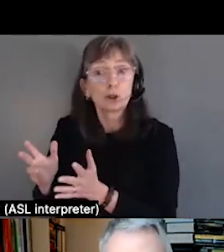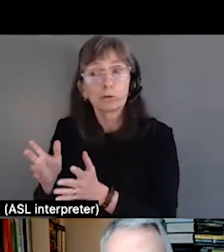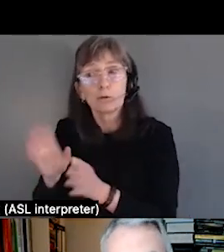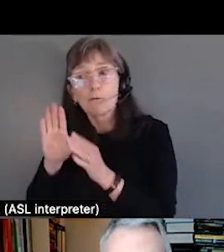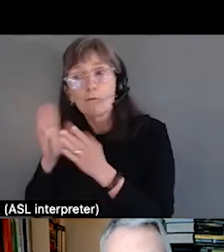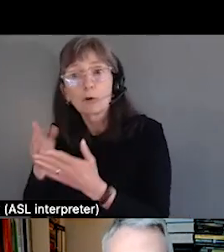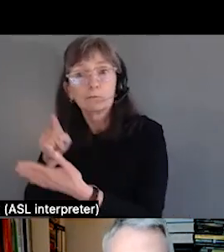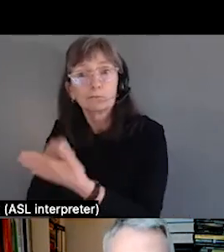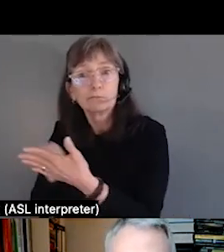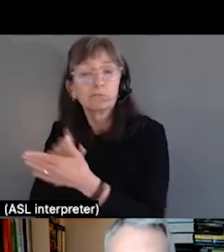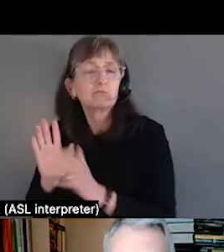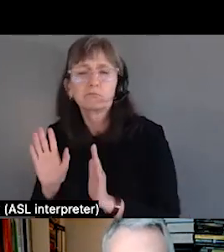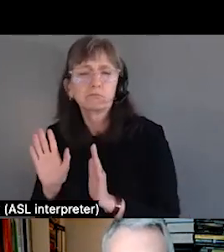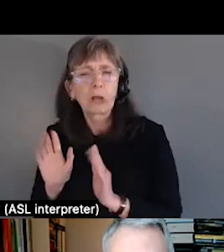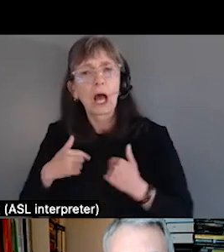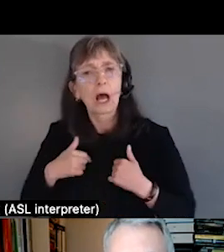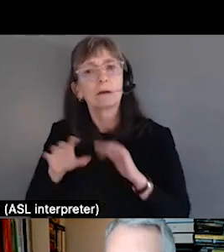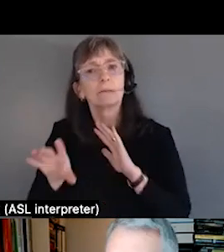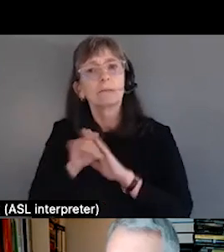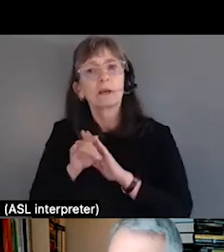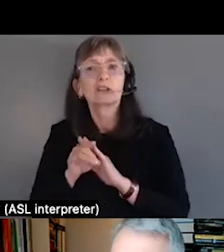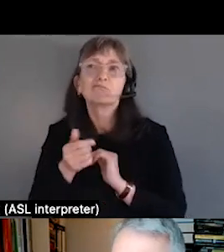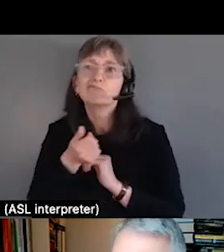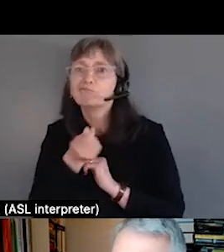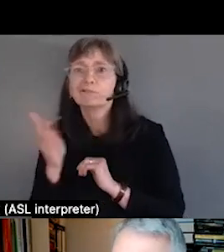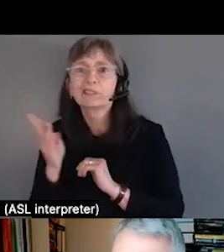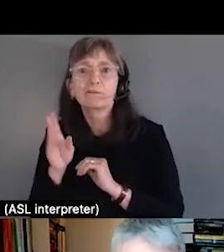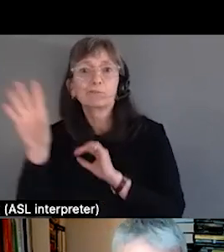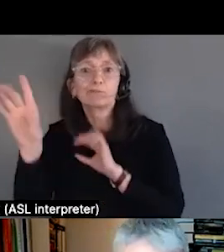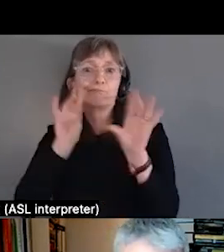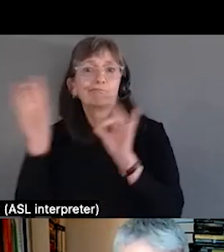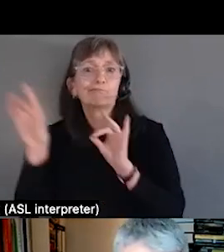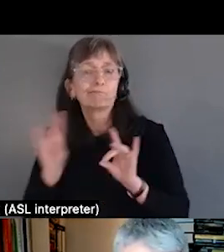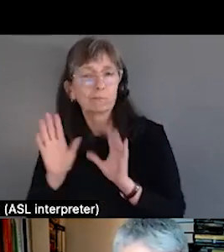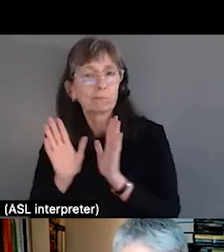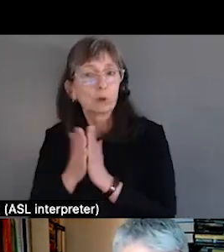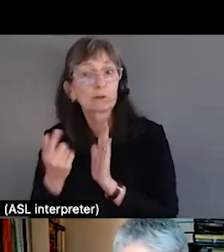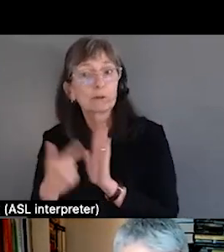chosen some books that I think are interesting and give a good example of what I'm talking about.